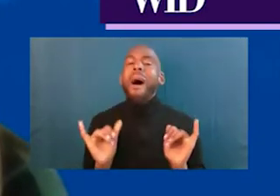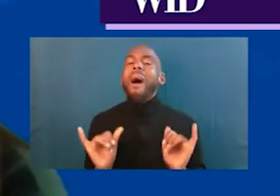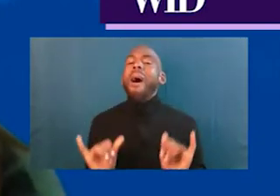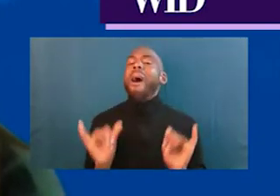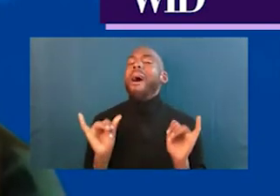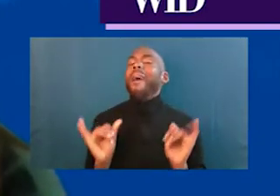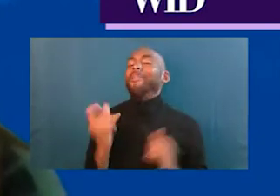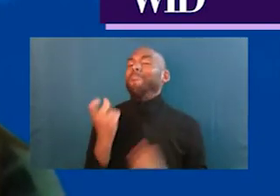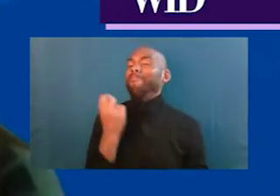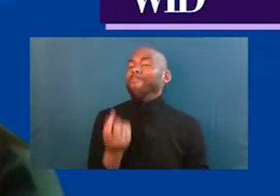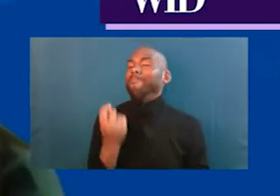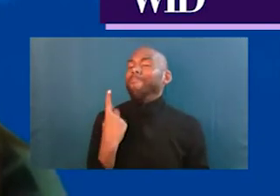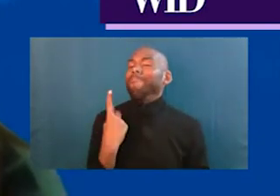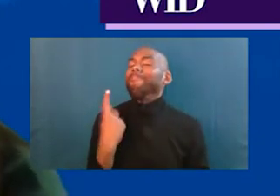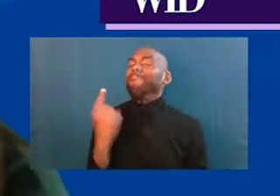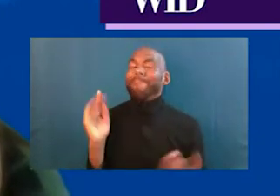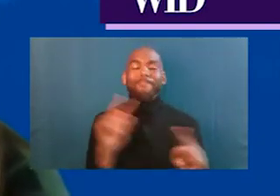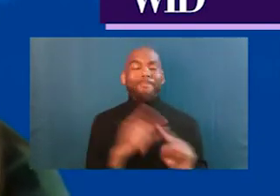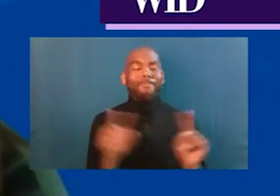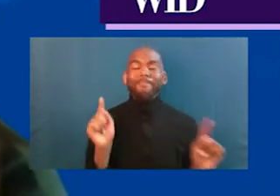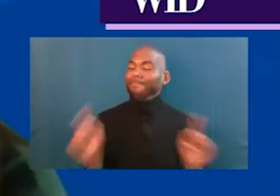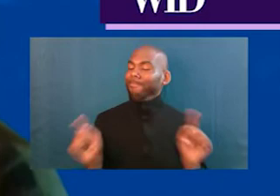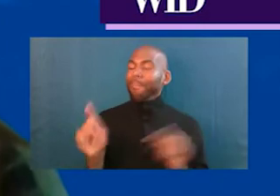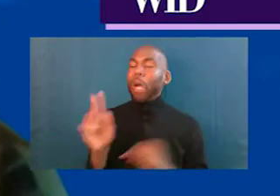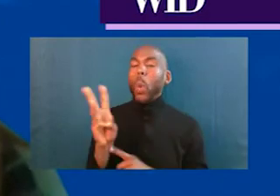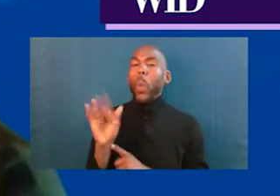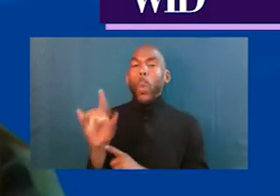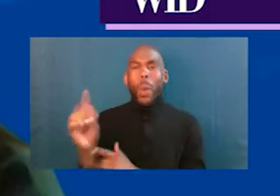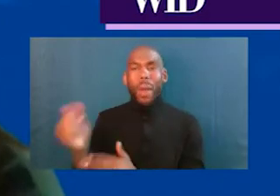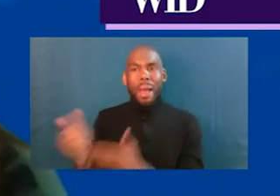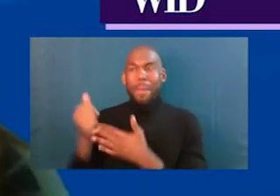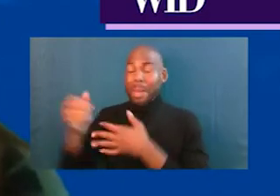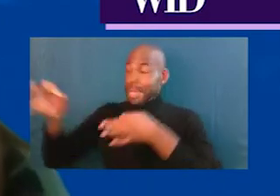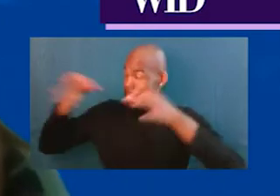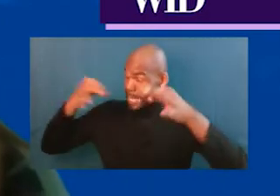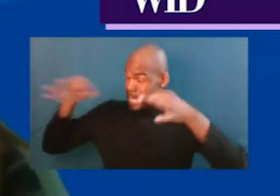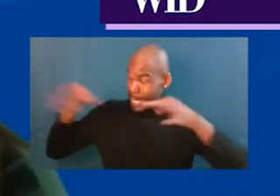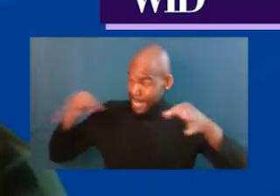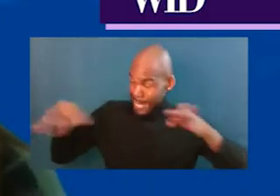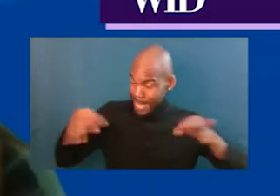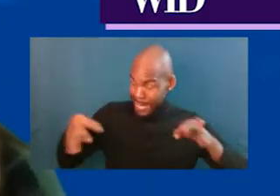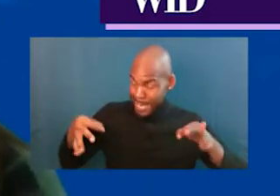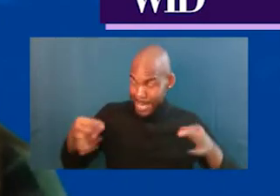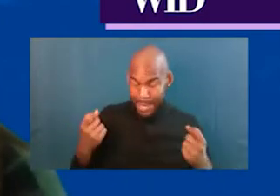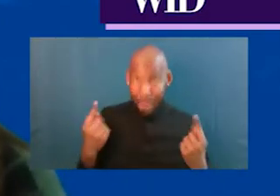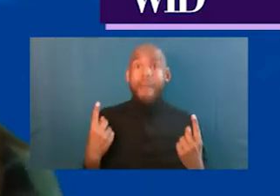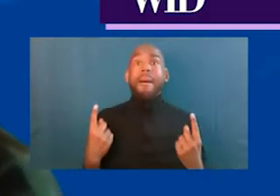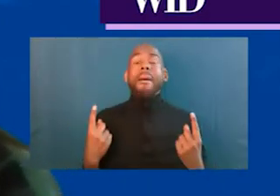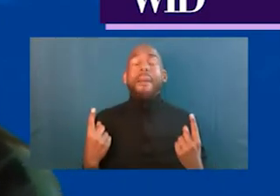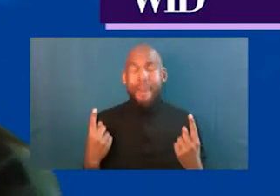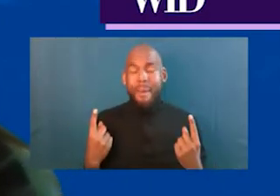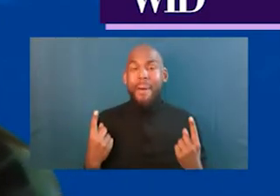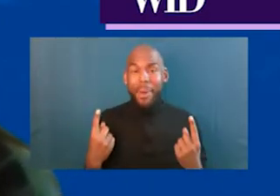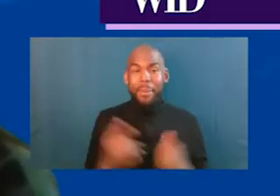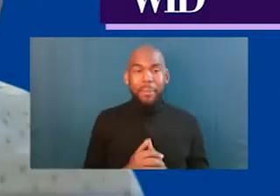get that and understand what was needed for each of these different segments in order for us to get better.